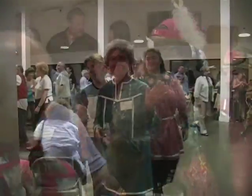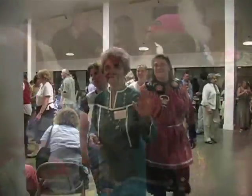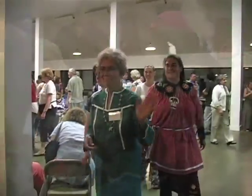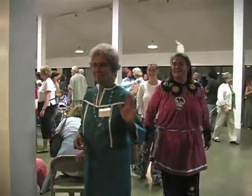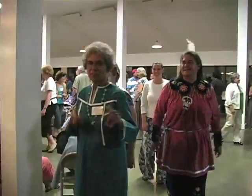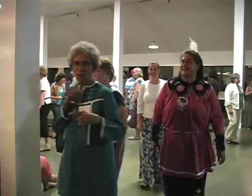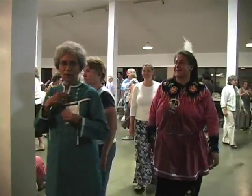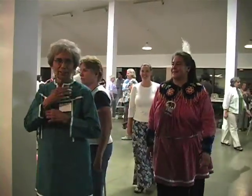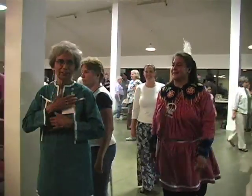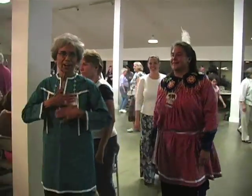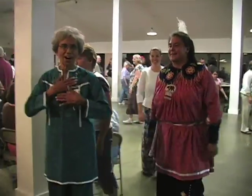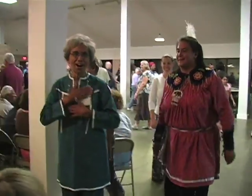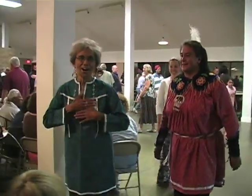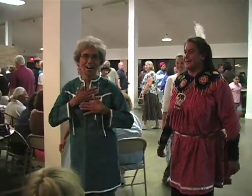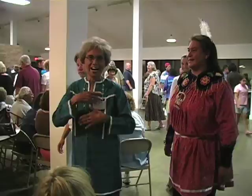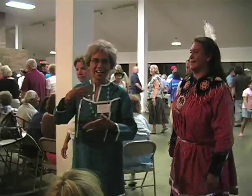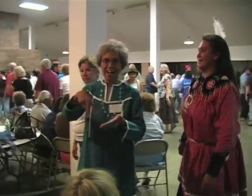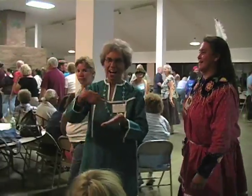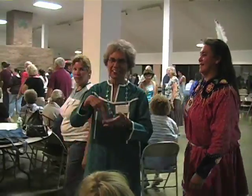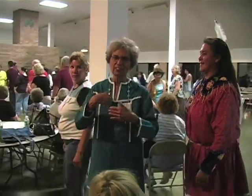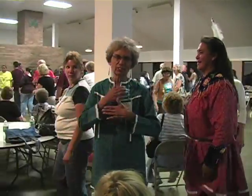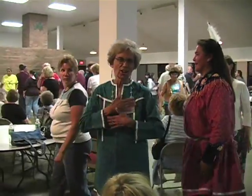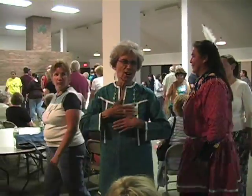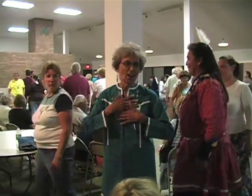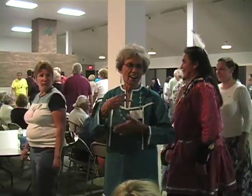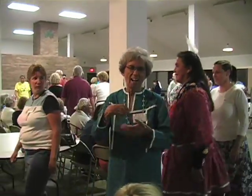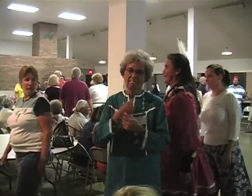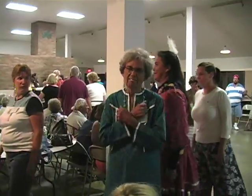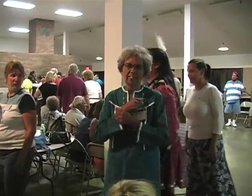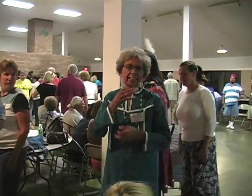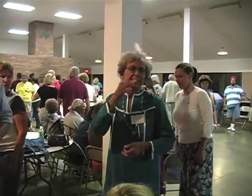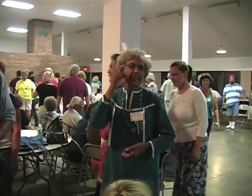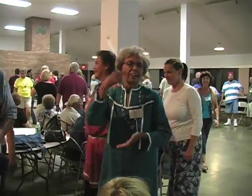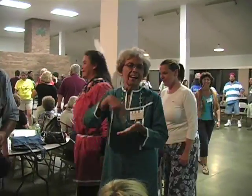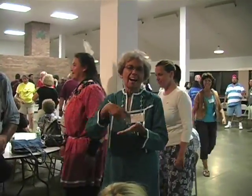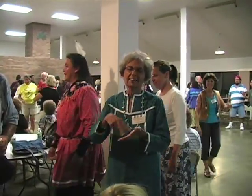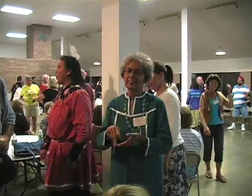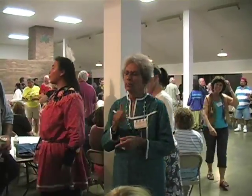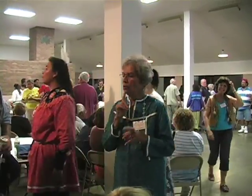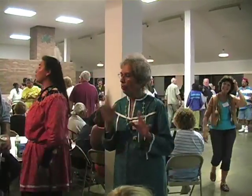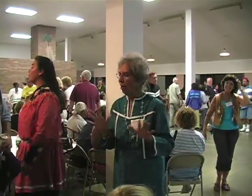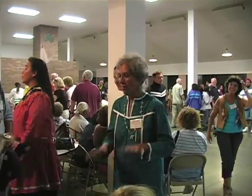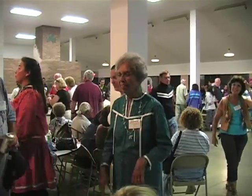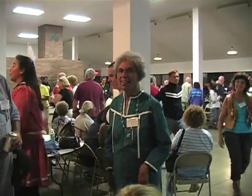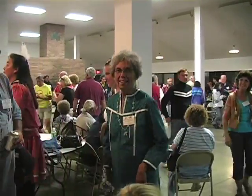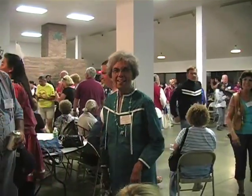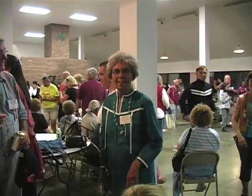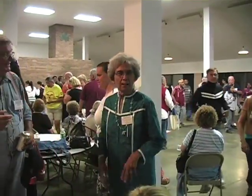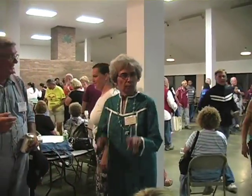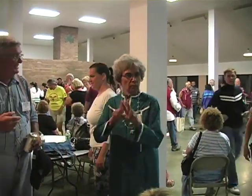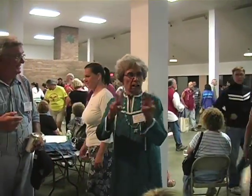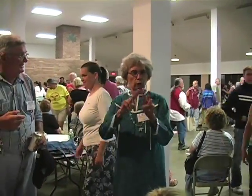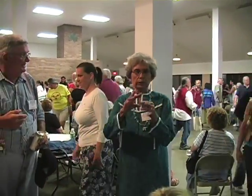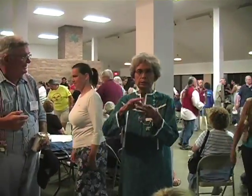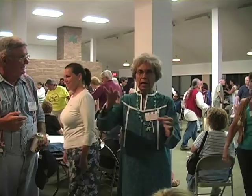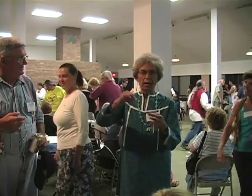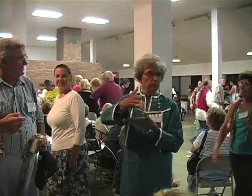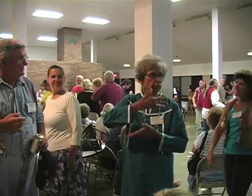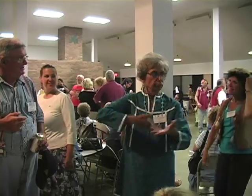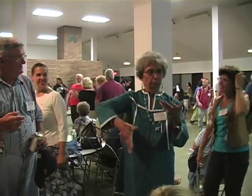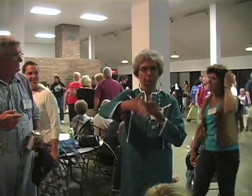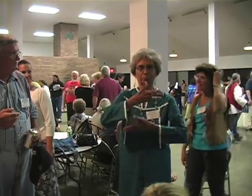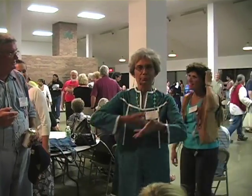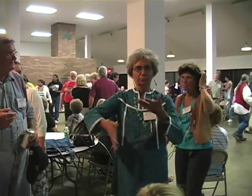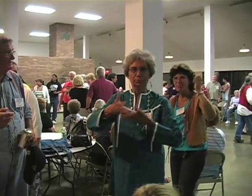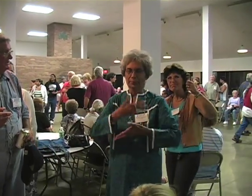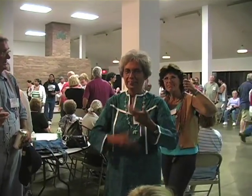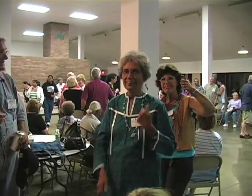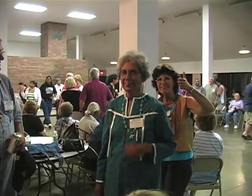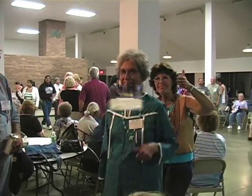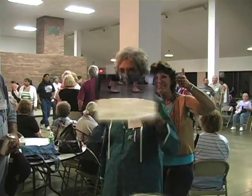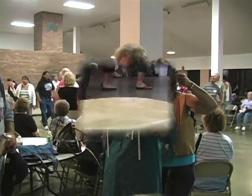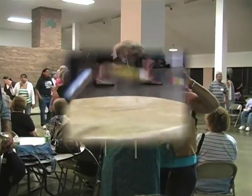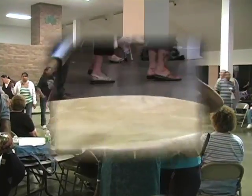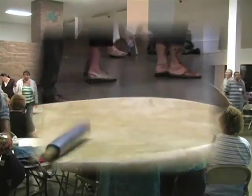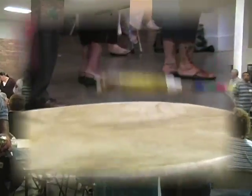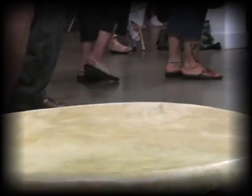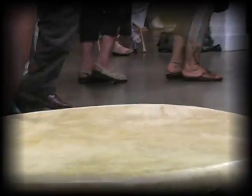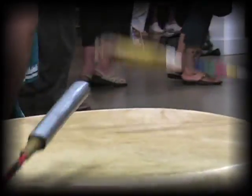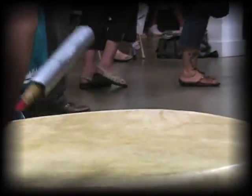I really enjoyed the dance! I love Indian dancing. Real wonderful. All of this socializing is really spiritual!